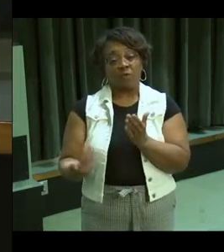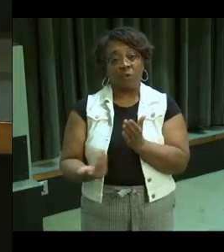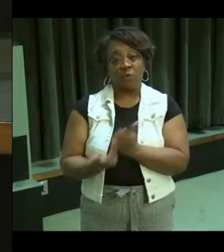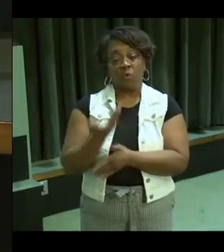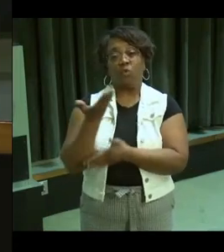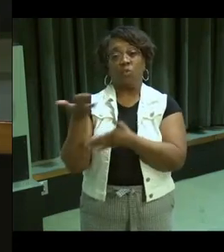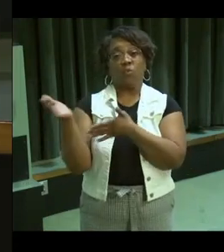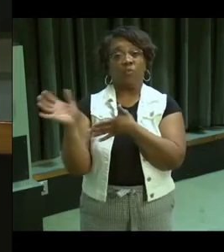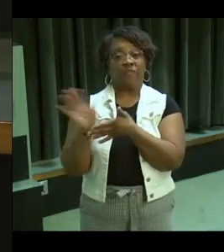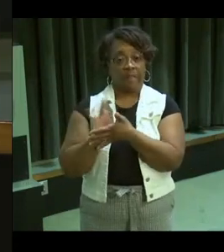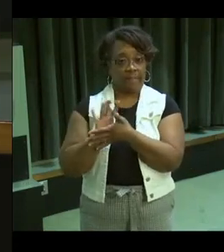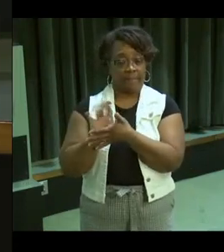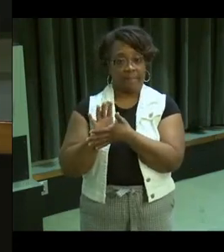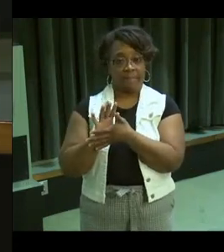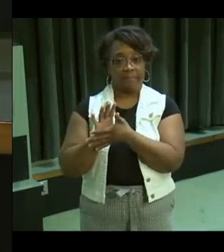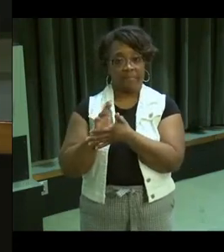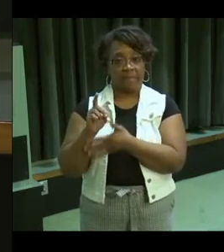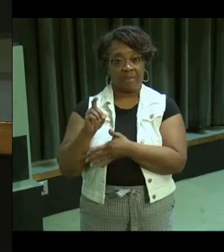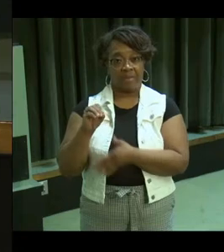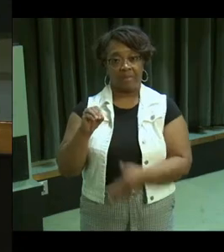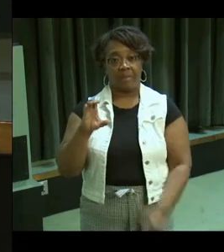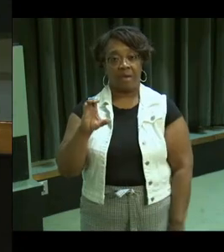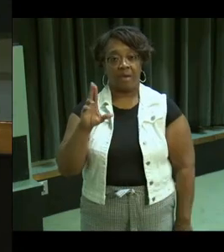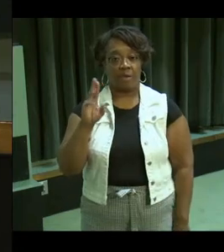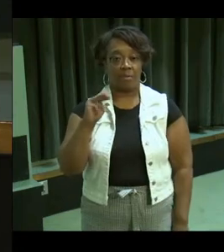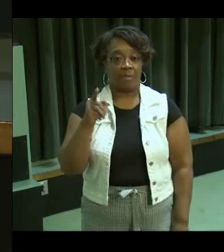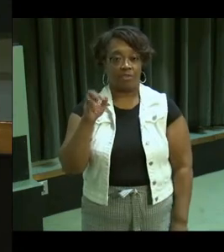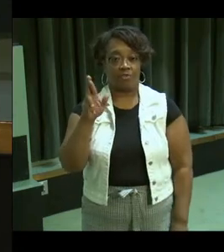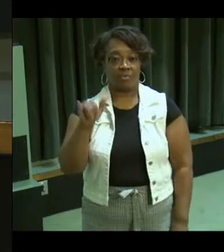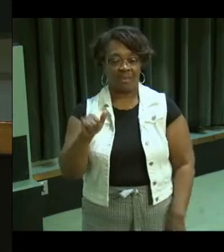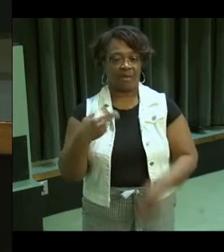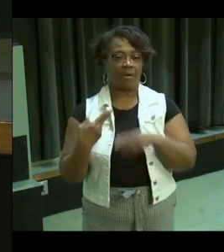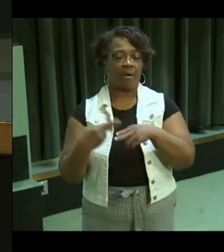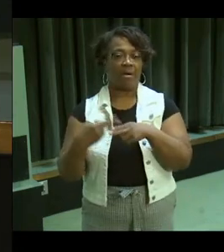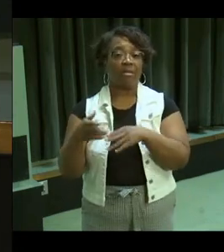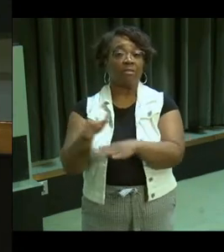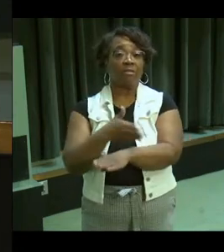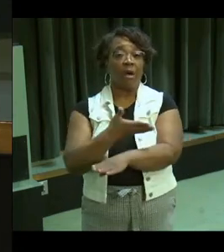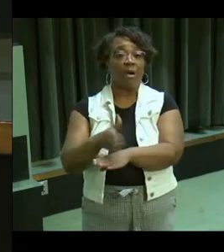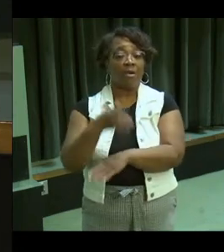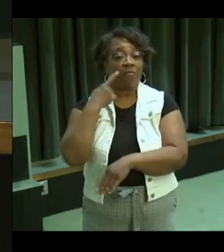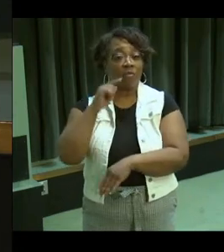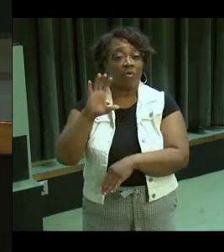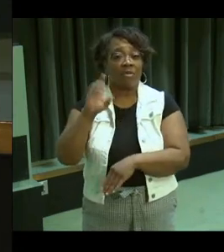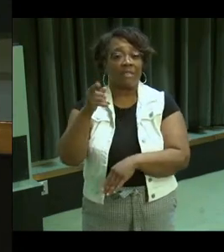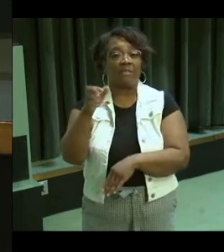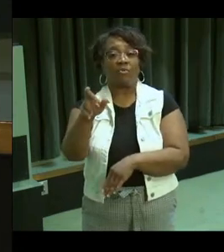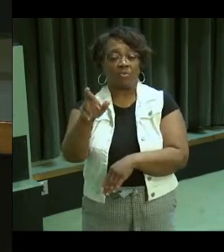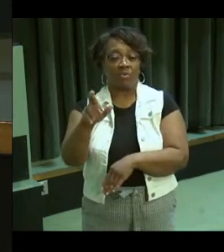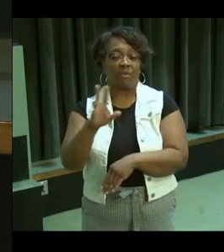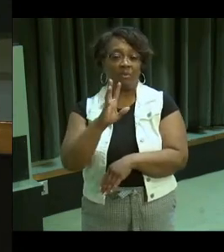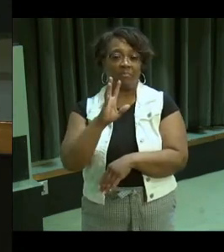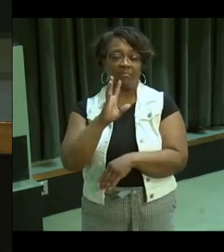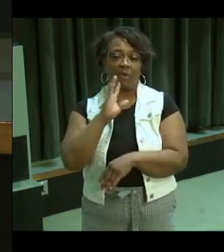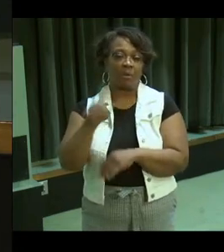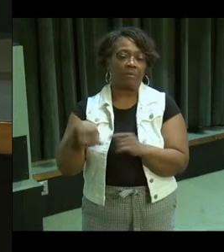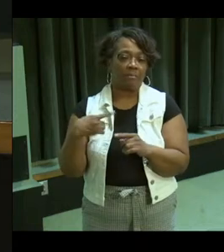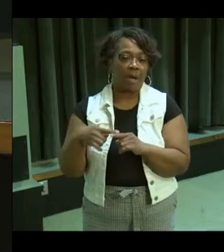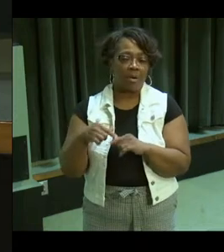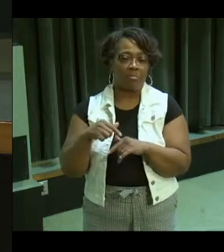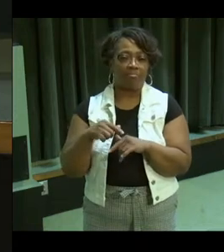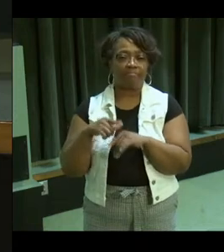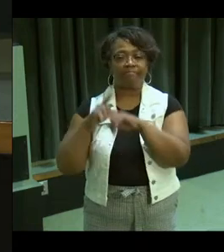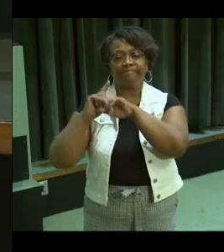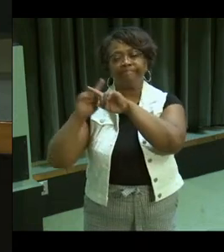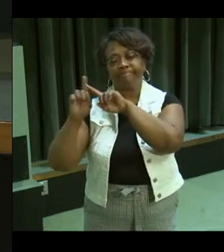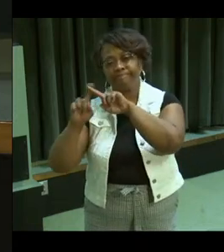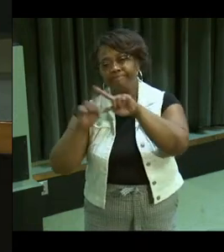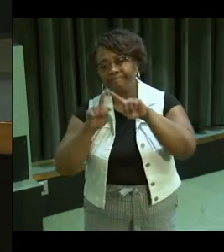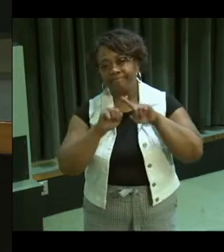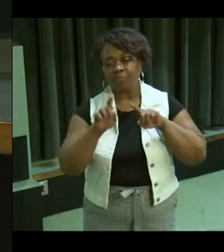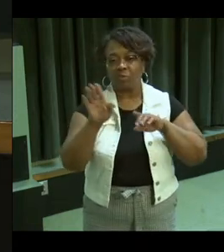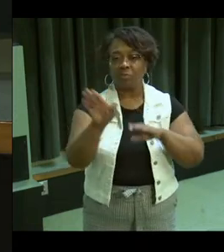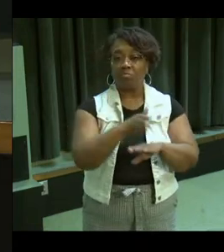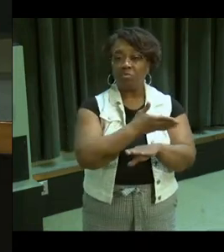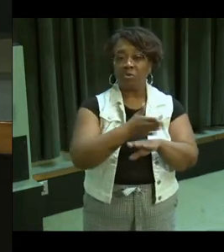called Song Song for Cesar. And